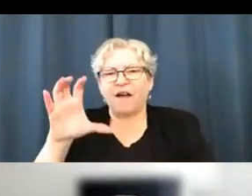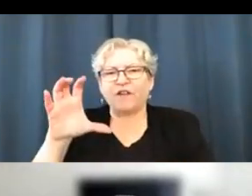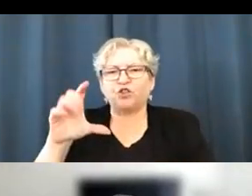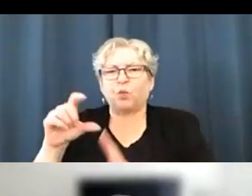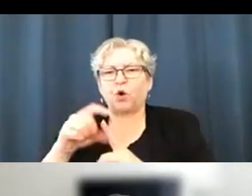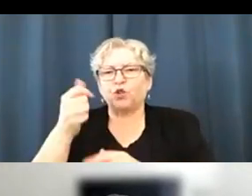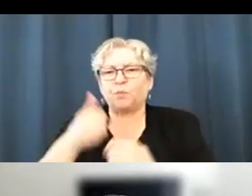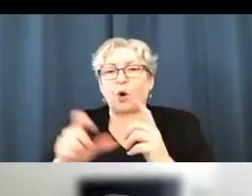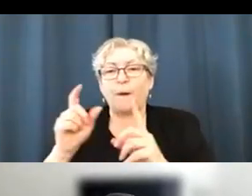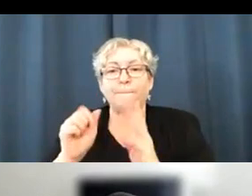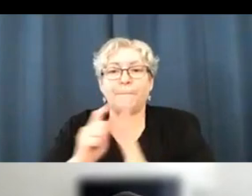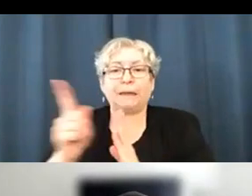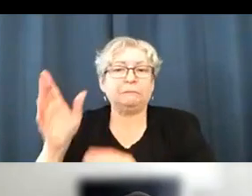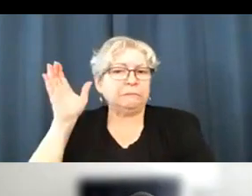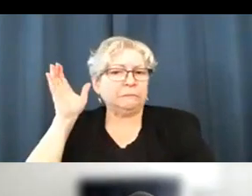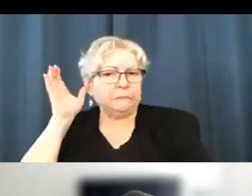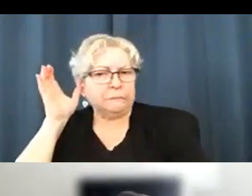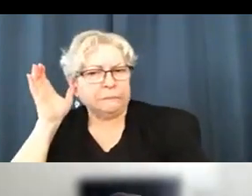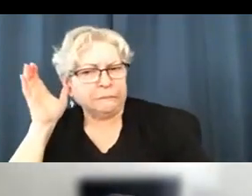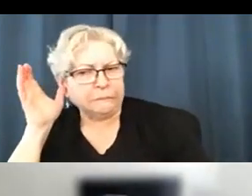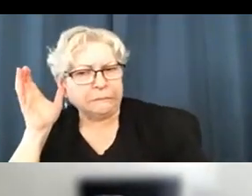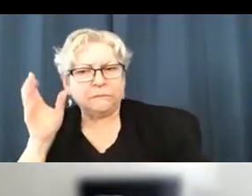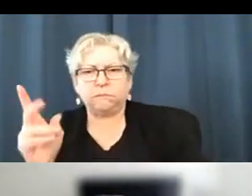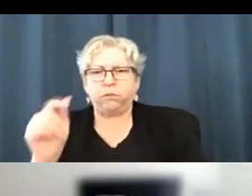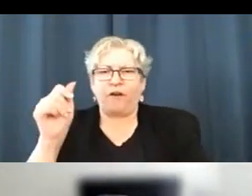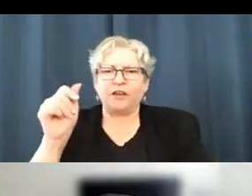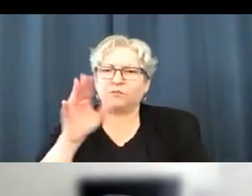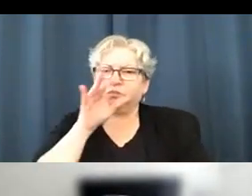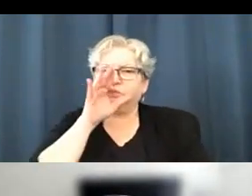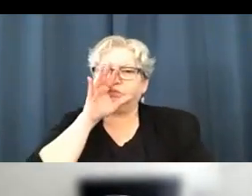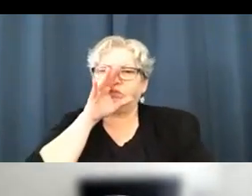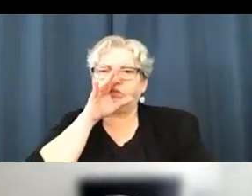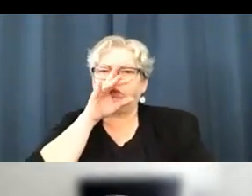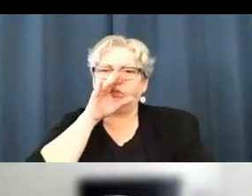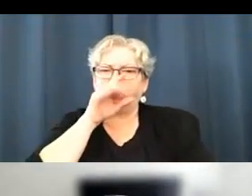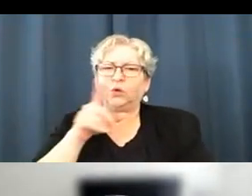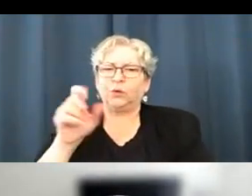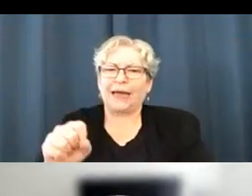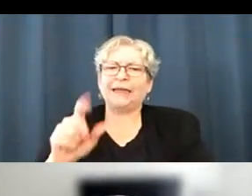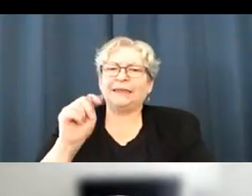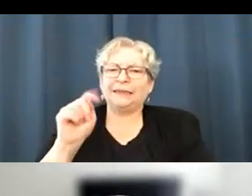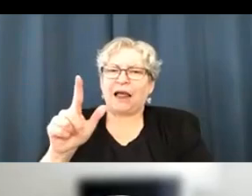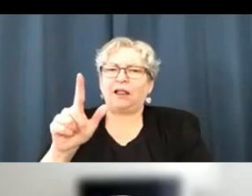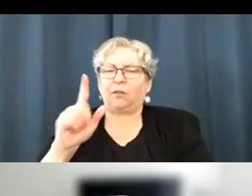So, he listens to it very fast, but you can definitely tell if you have to listen to everything on the page,